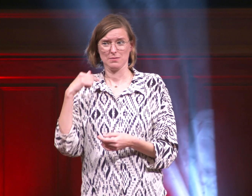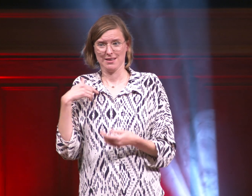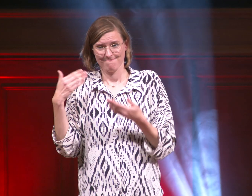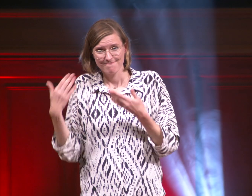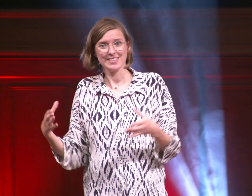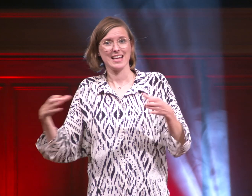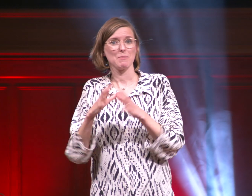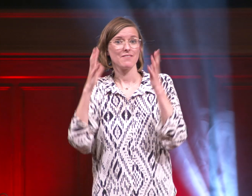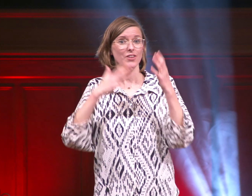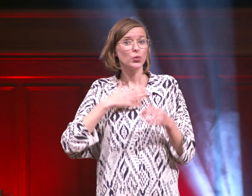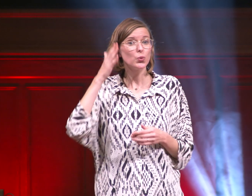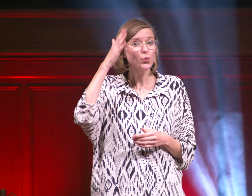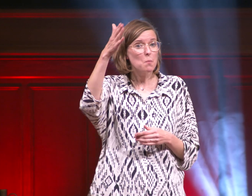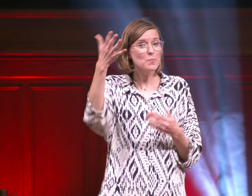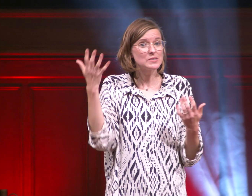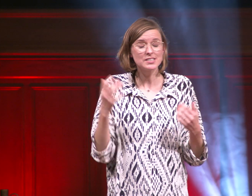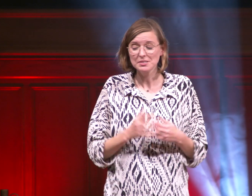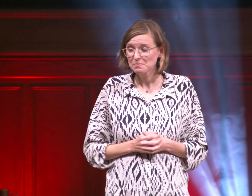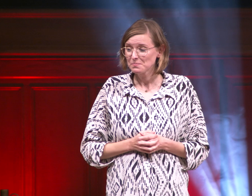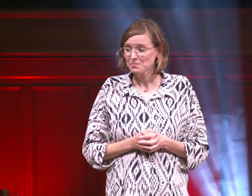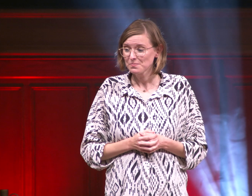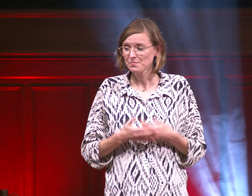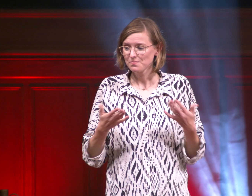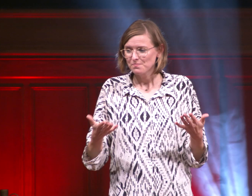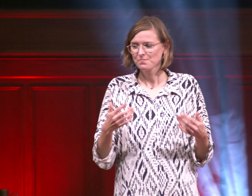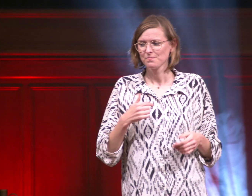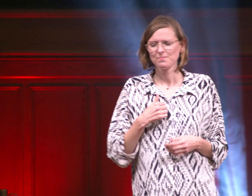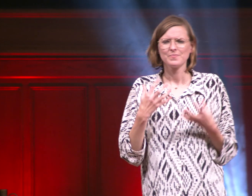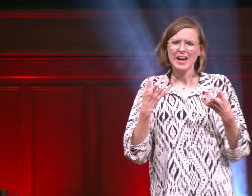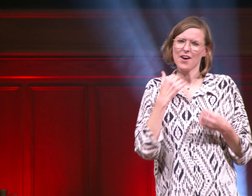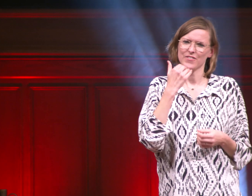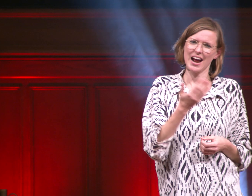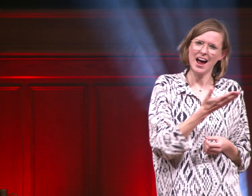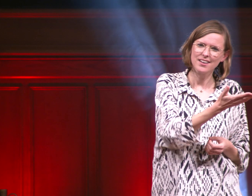in their quest to be an inclusive society in the future.